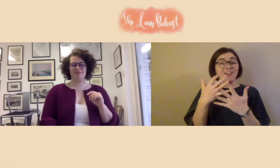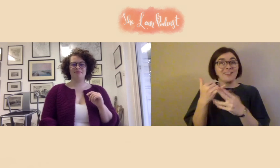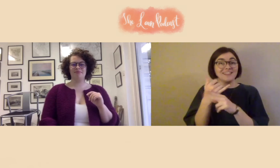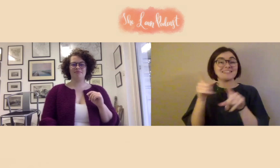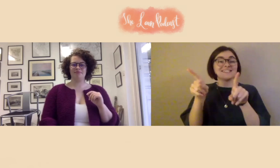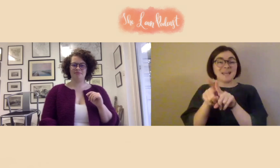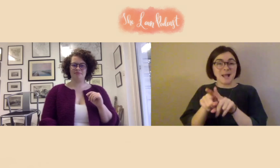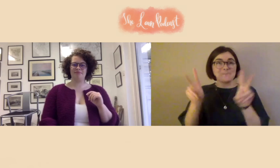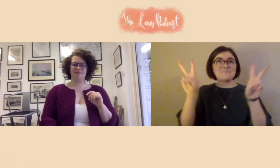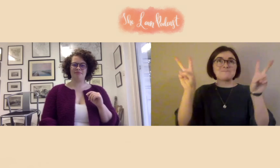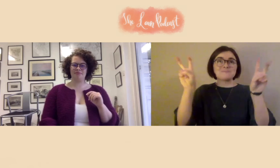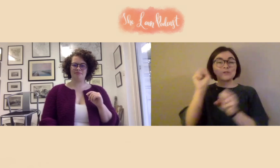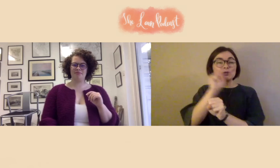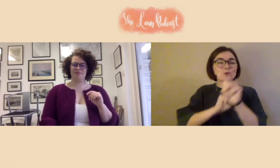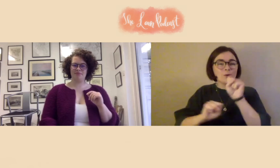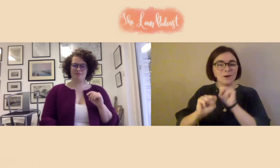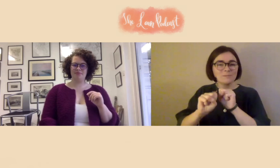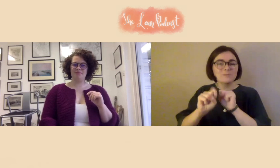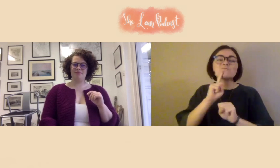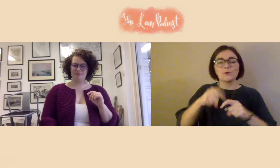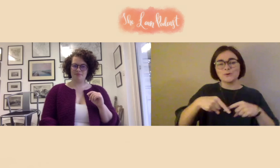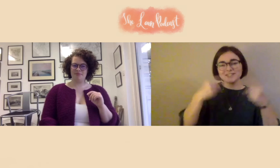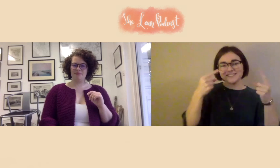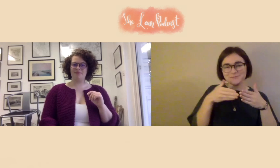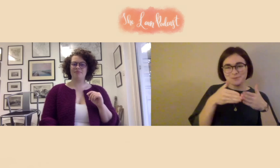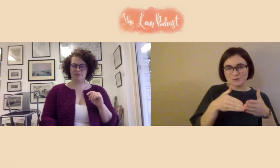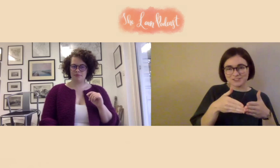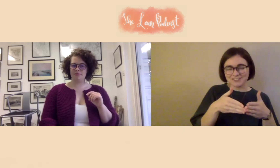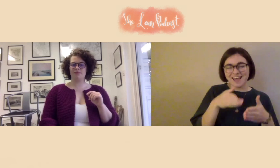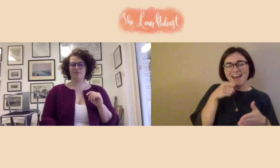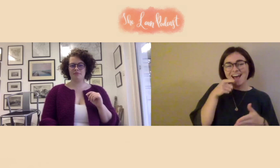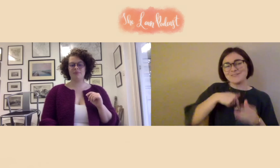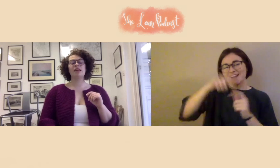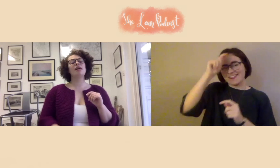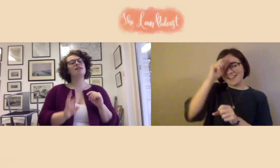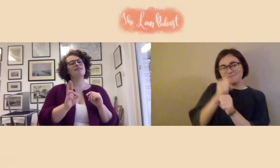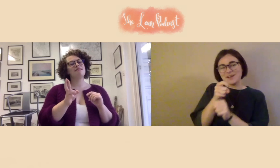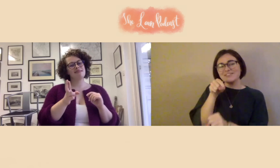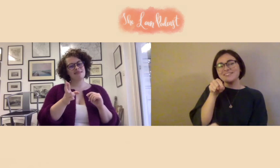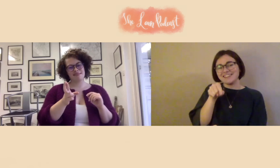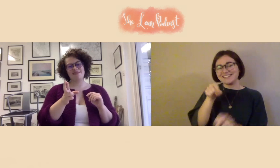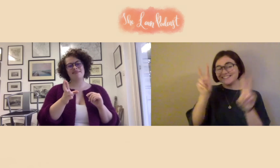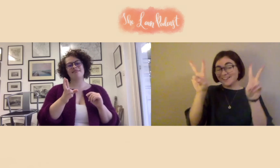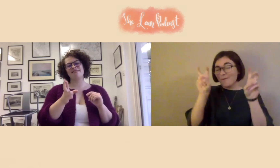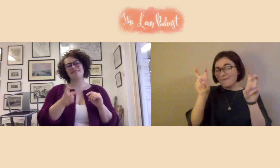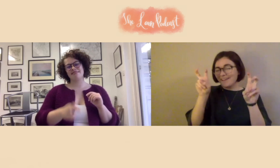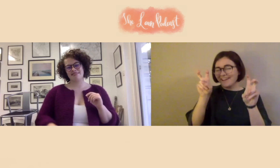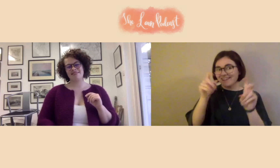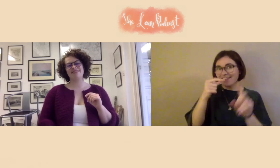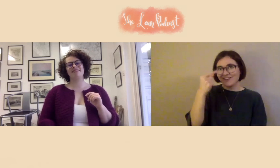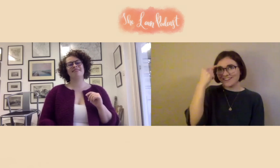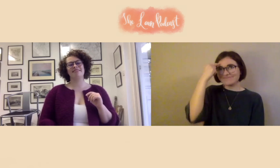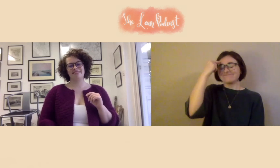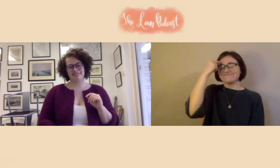"we're all in the same storm, but we're in different boats." So, I think that actually really fits in nicely